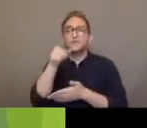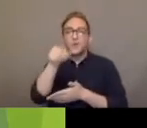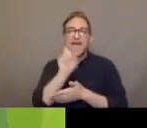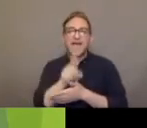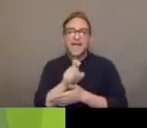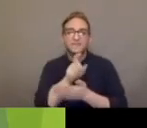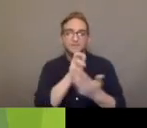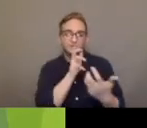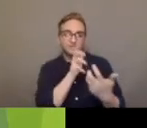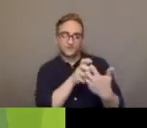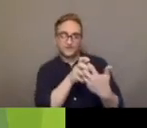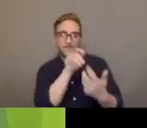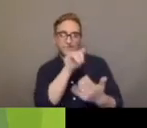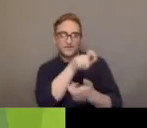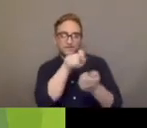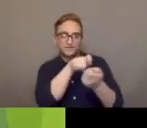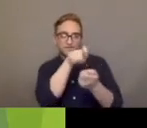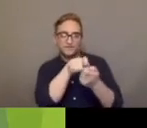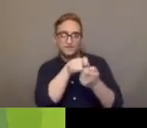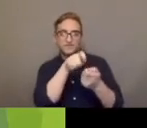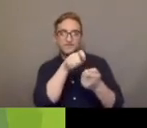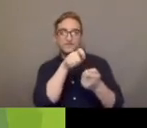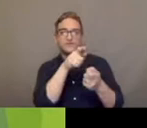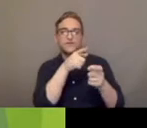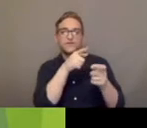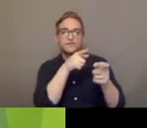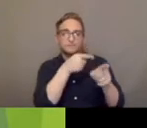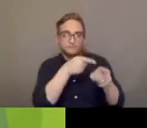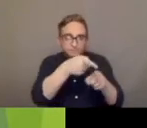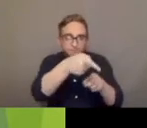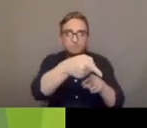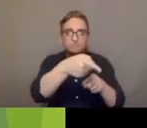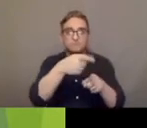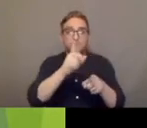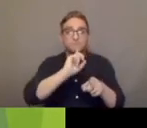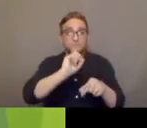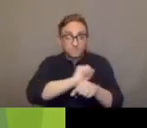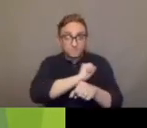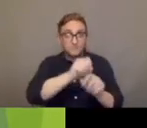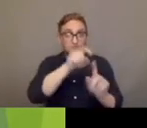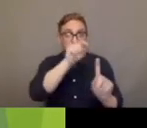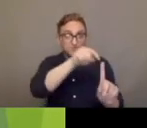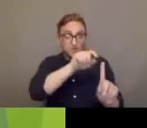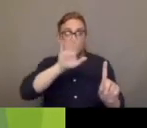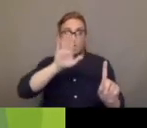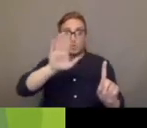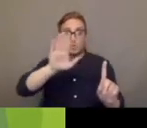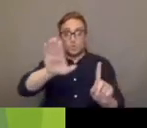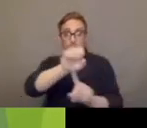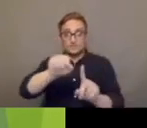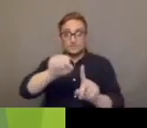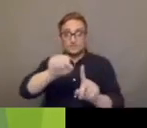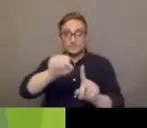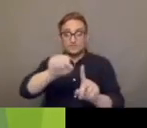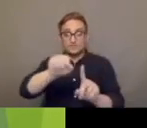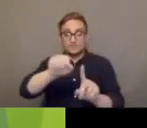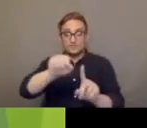so to speak, that you are ‑‑ that your condition is substantial enough to bring you